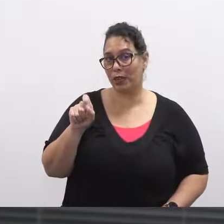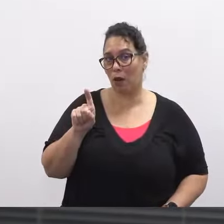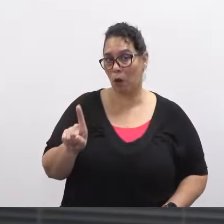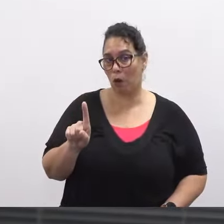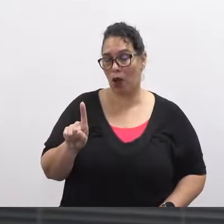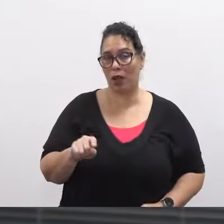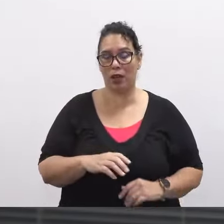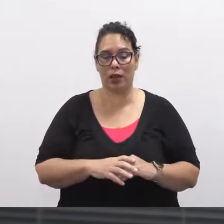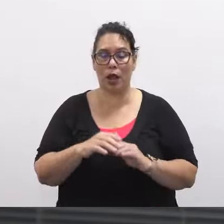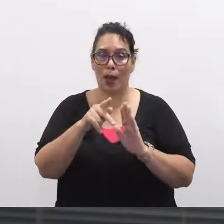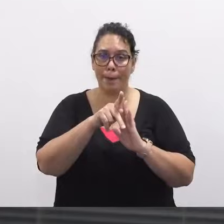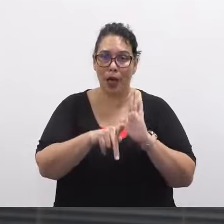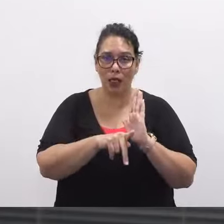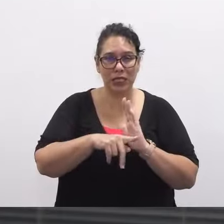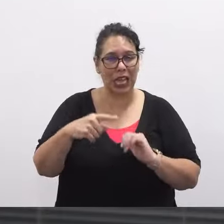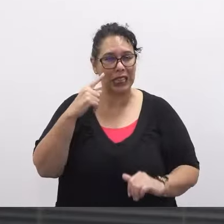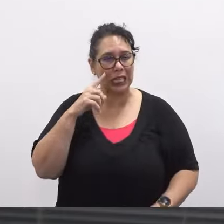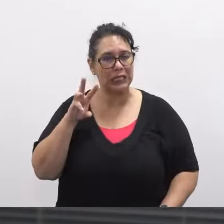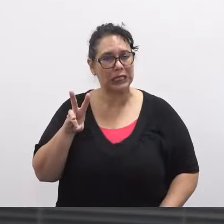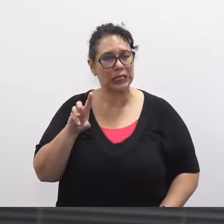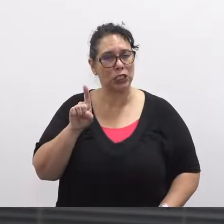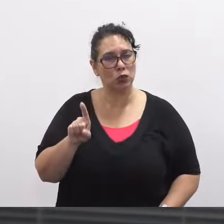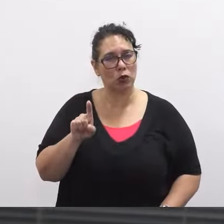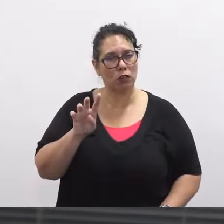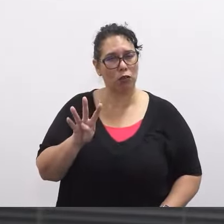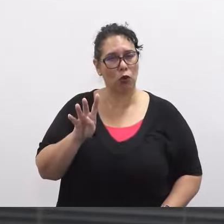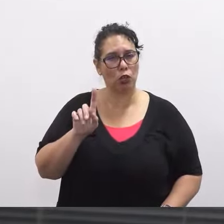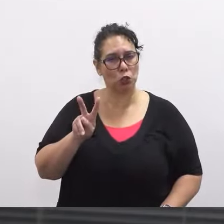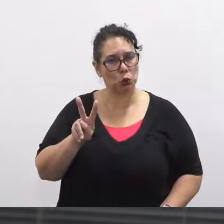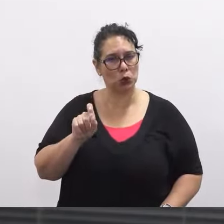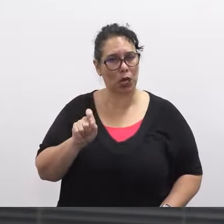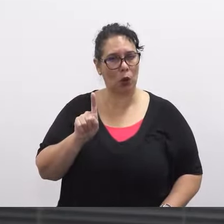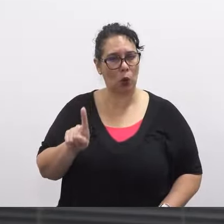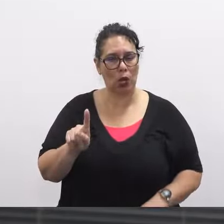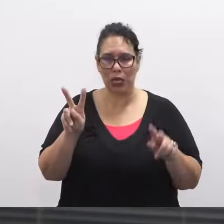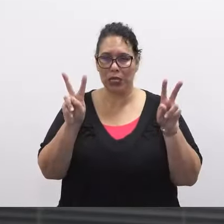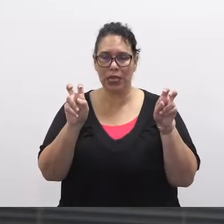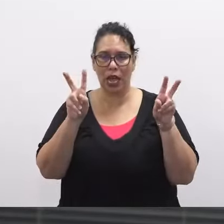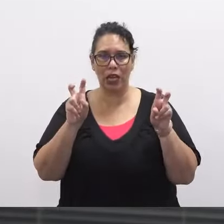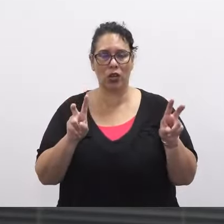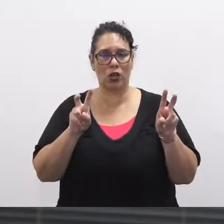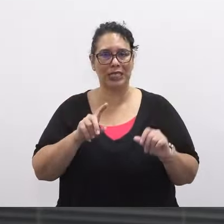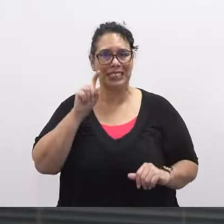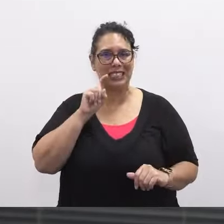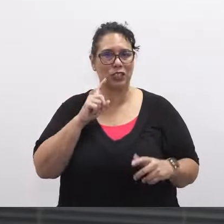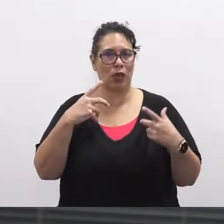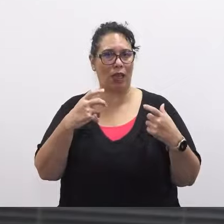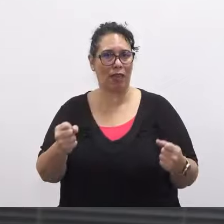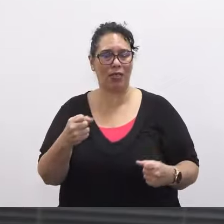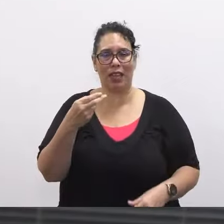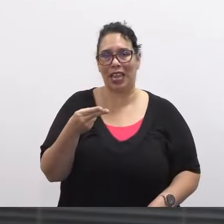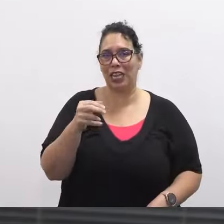The policy six, I think is 6142.1. It's entitled "Sexual Health and HIV/AIDS Prevention."